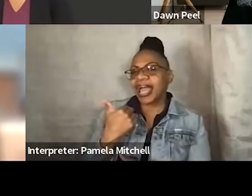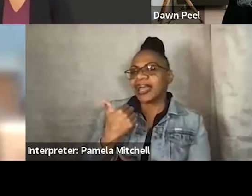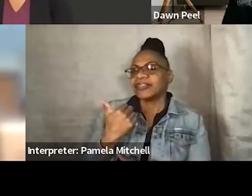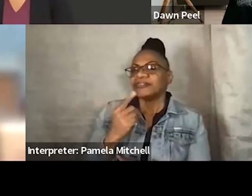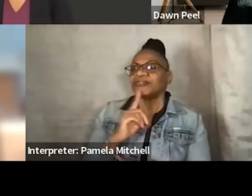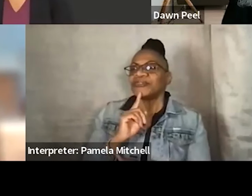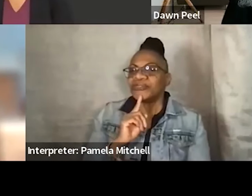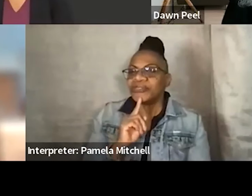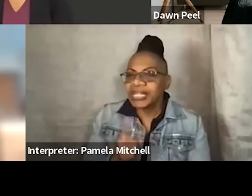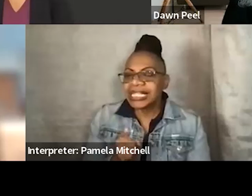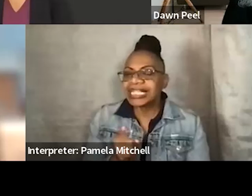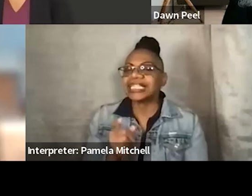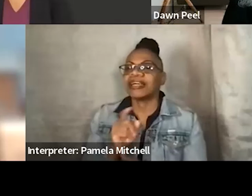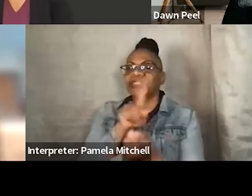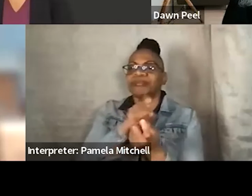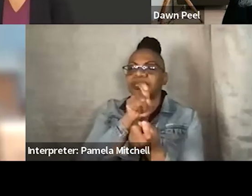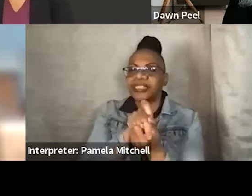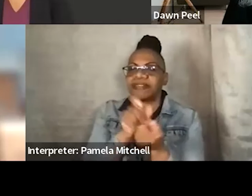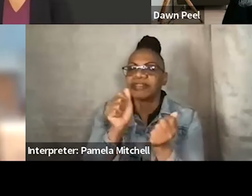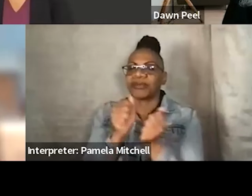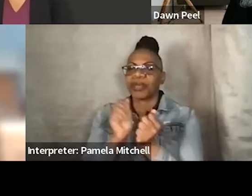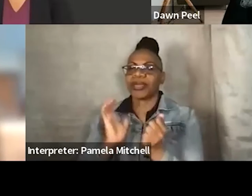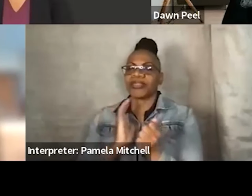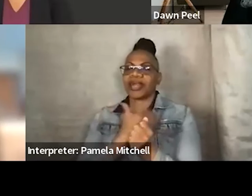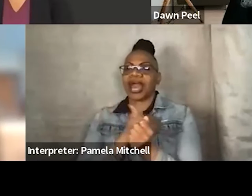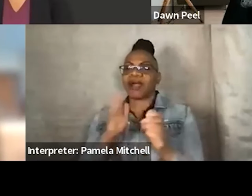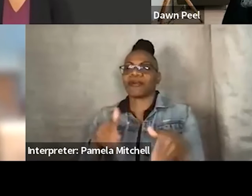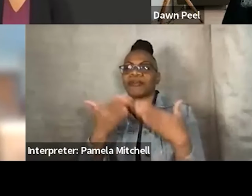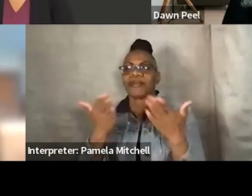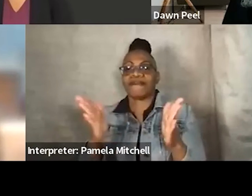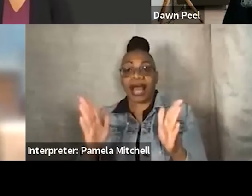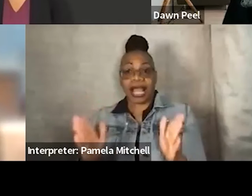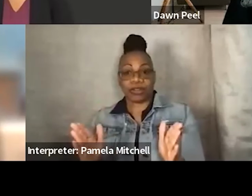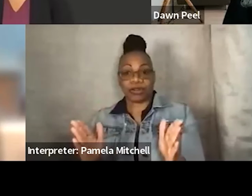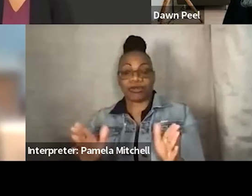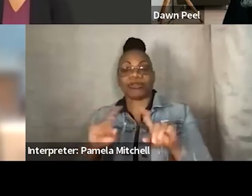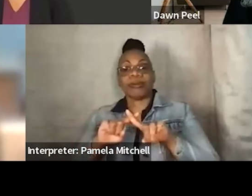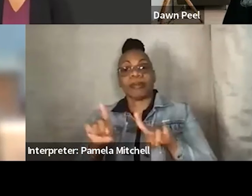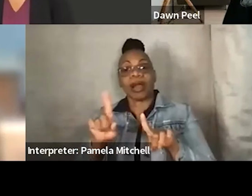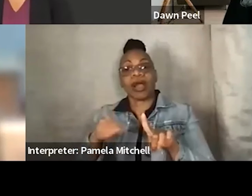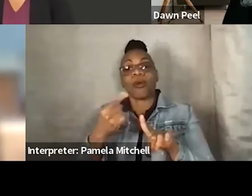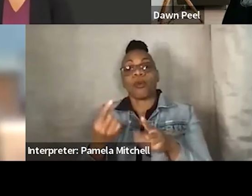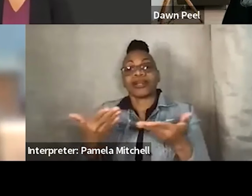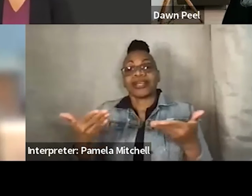about what types of shift they should use. But one of the things I can say is that